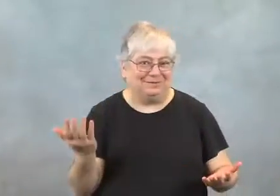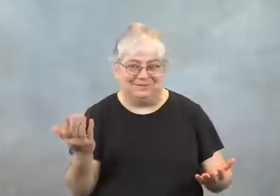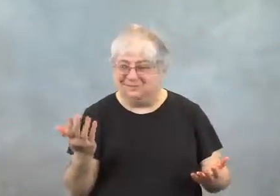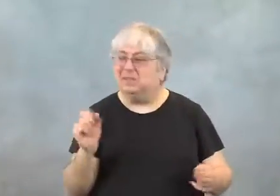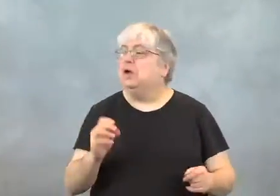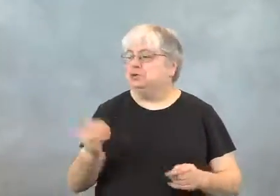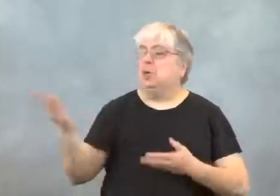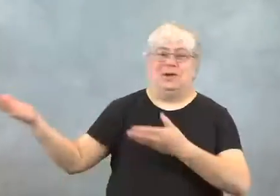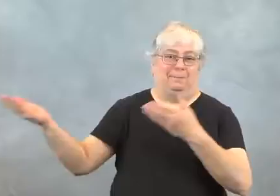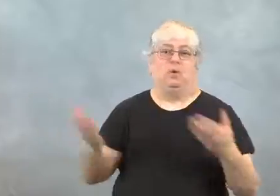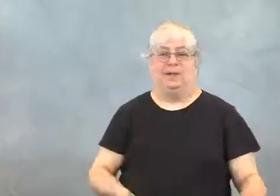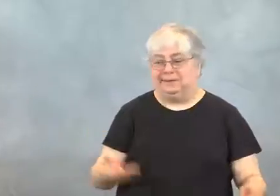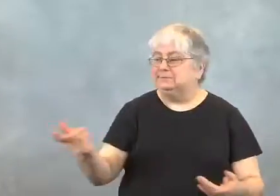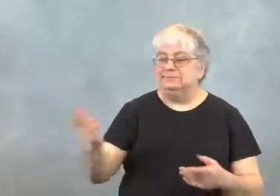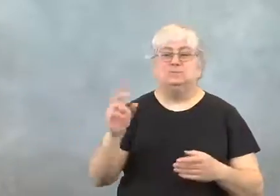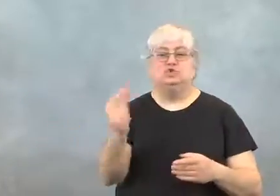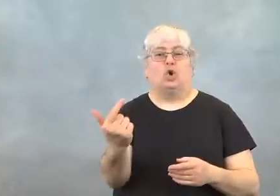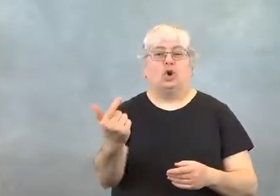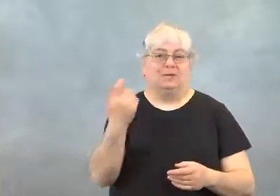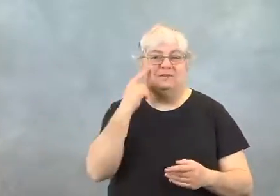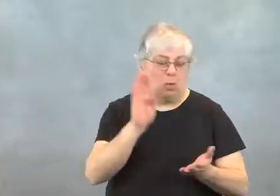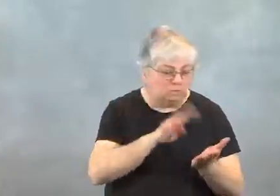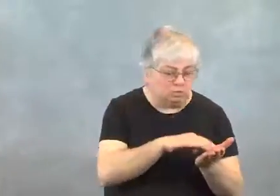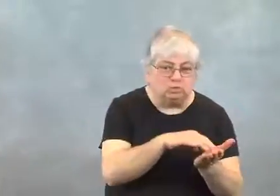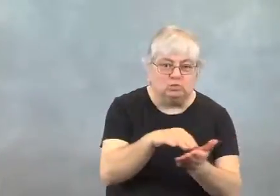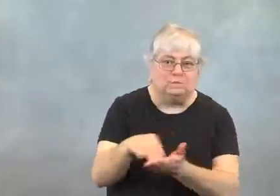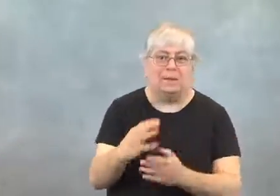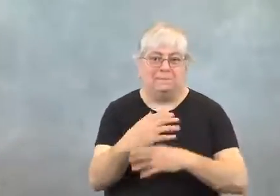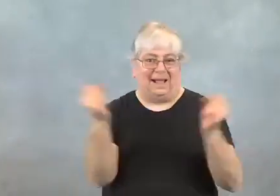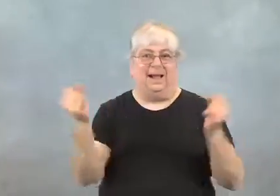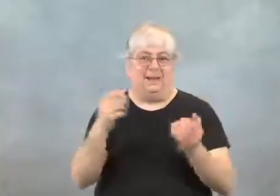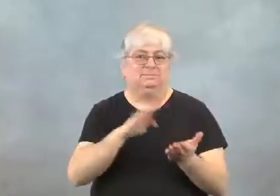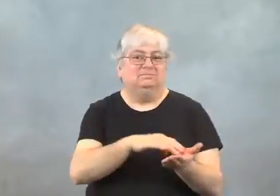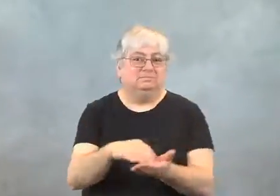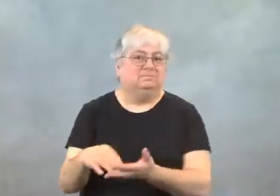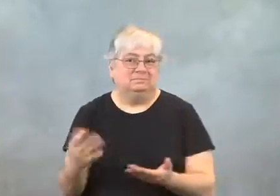Bomb sniffing dogs were brought in.